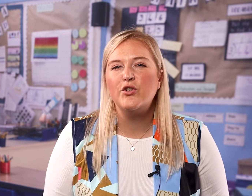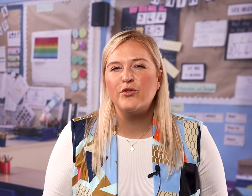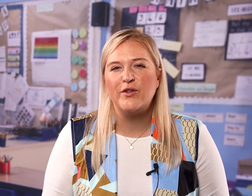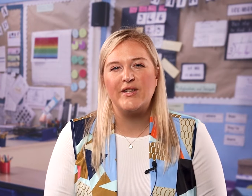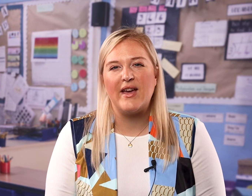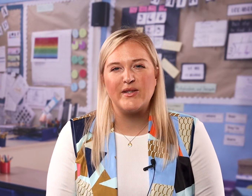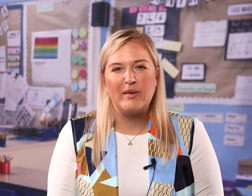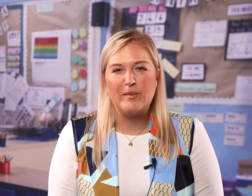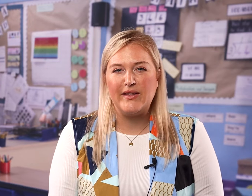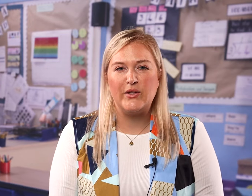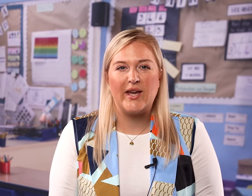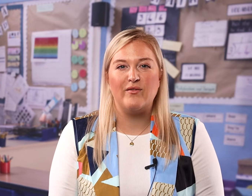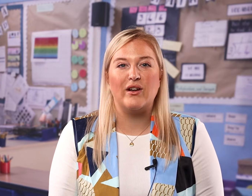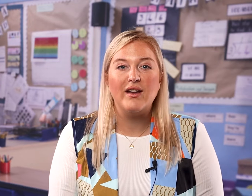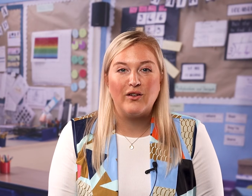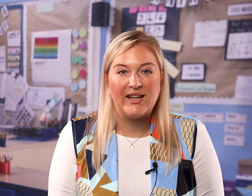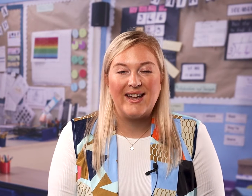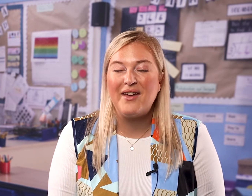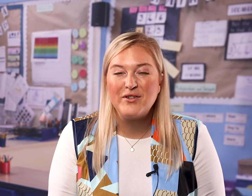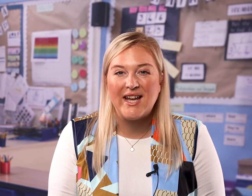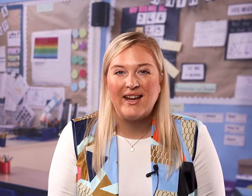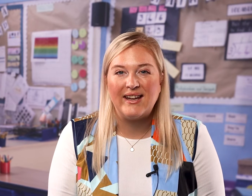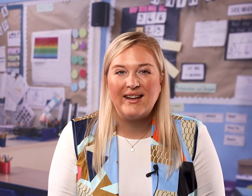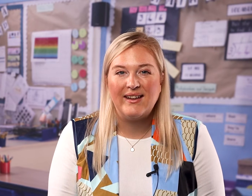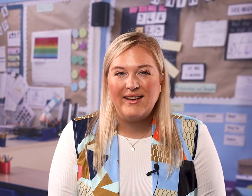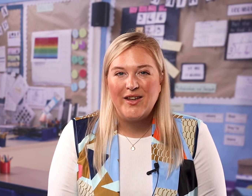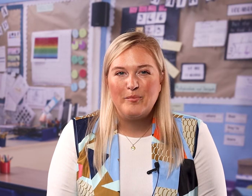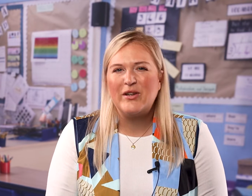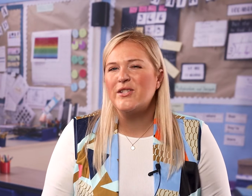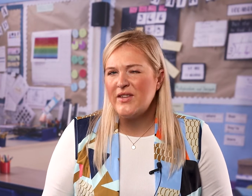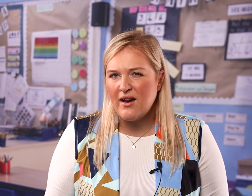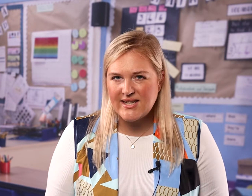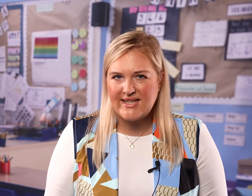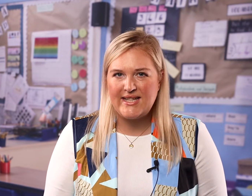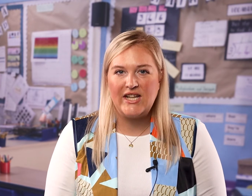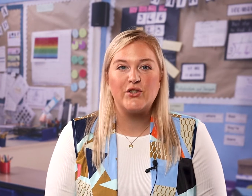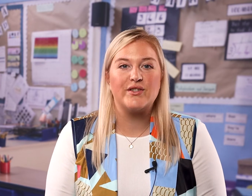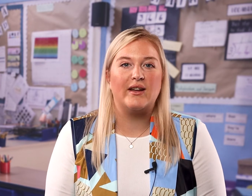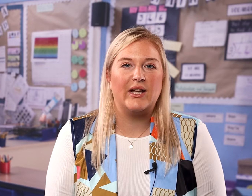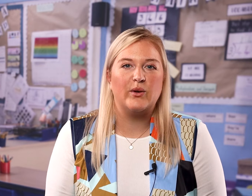150,000 people in the UK relying on it every day. Because of the isolated nature of sign language